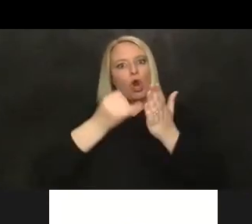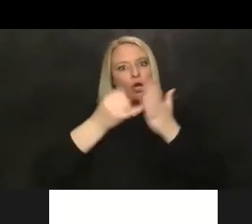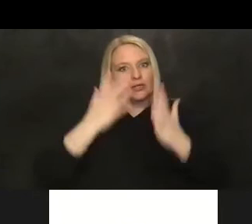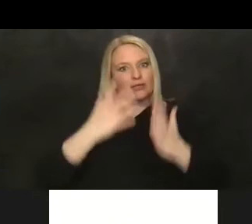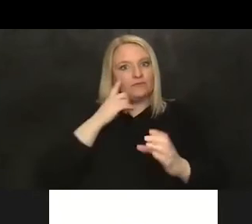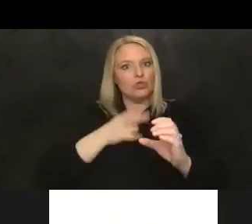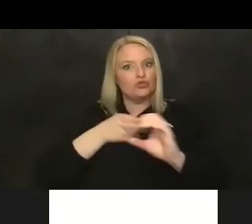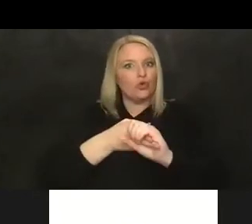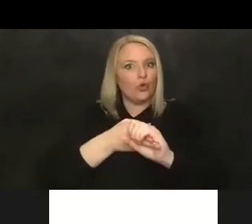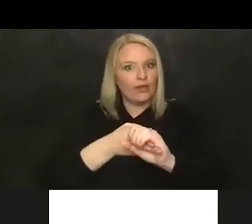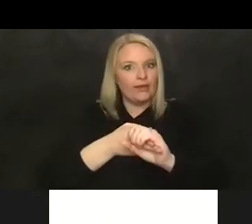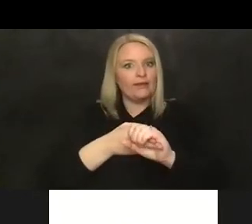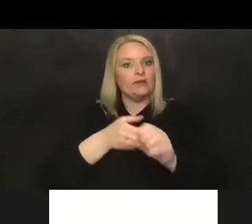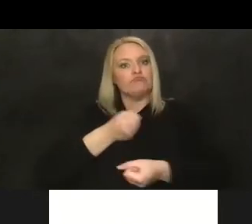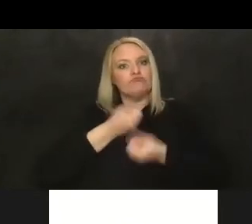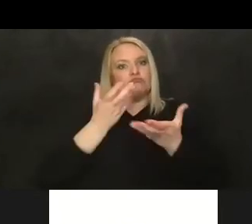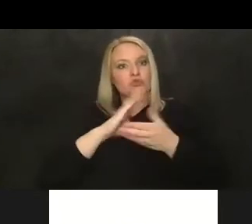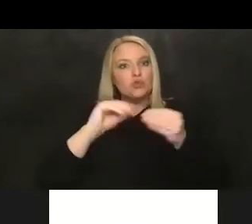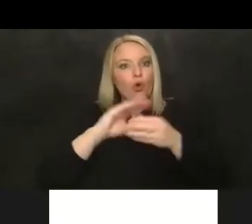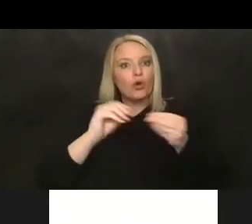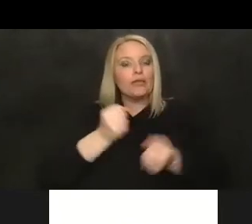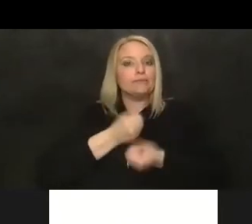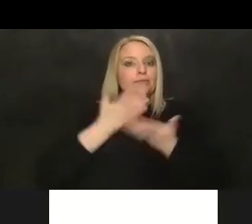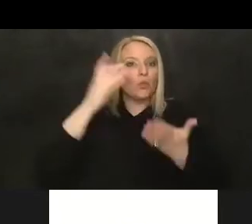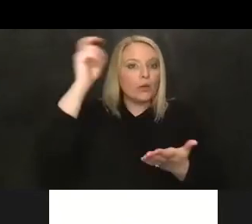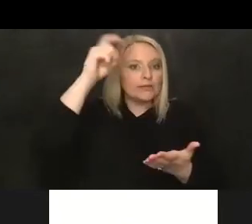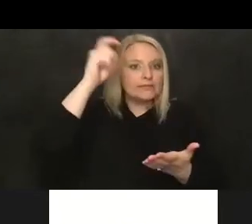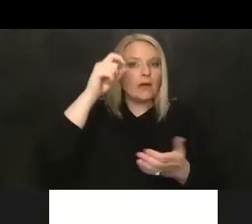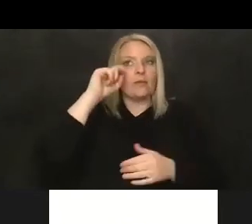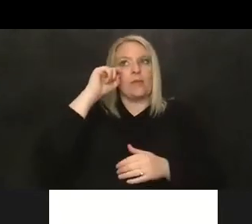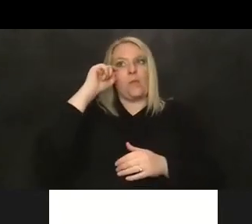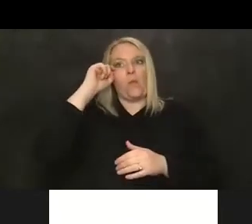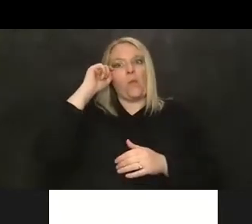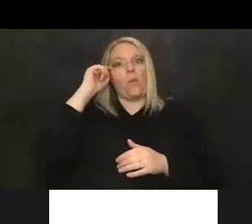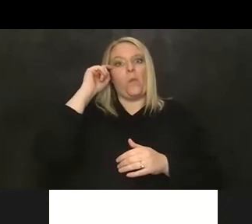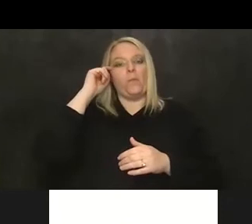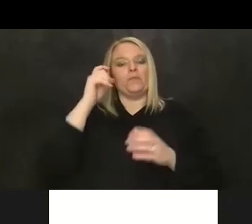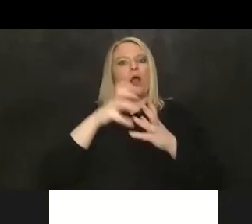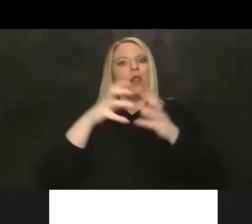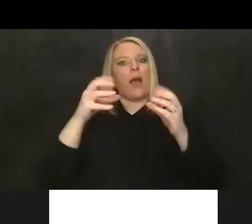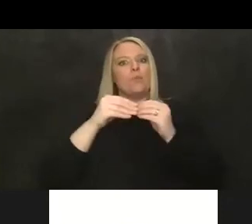sharing your stories, sharing your wisdom - there's a lot more to talk about, as we can see in the chat,